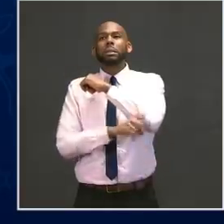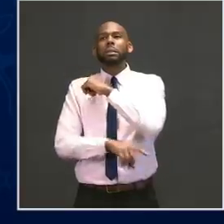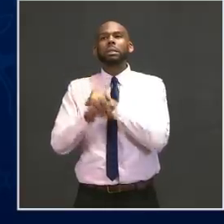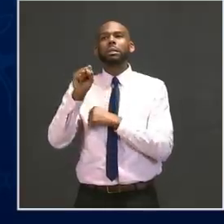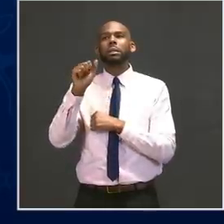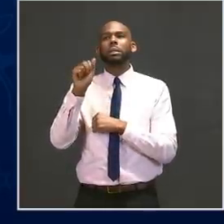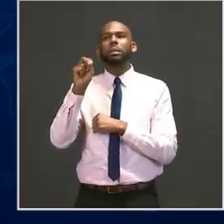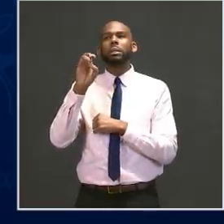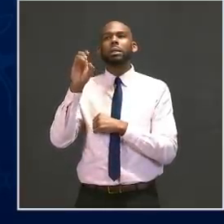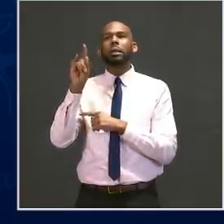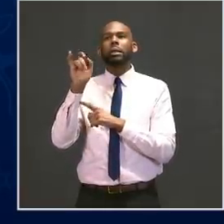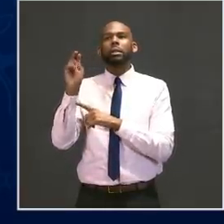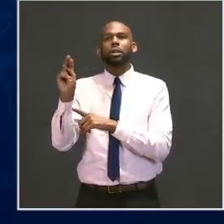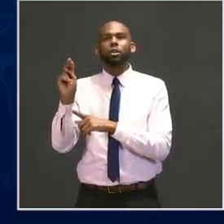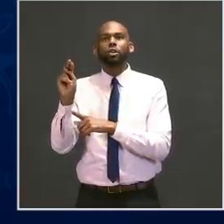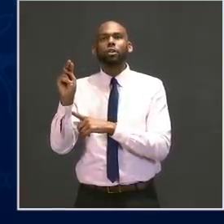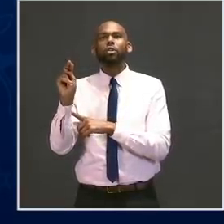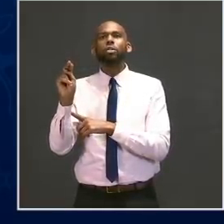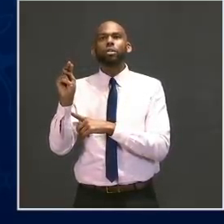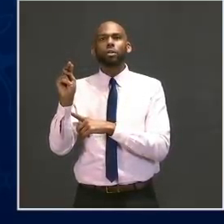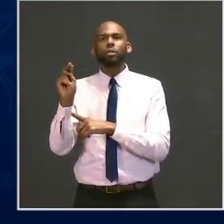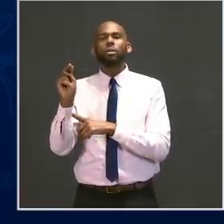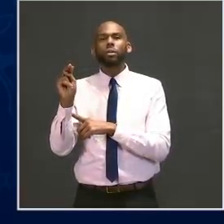jailing Alexei Navalny by Russia.